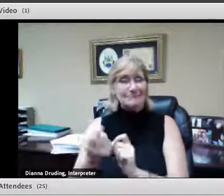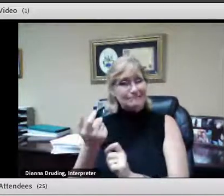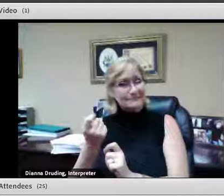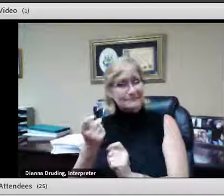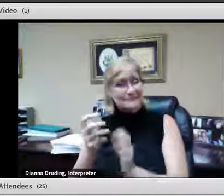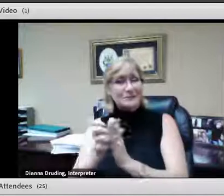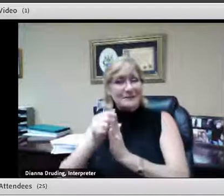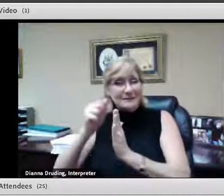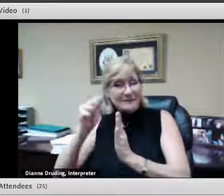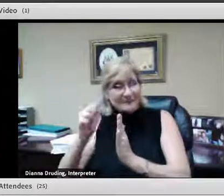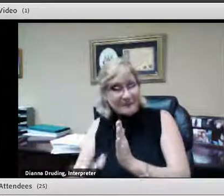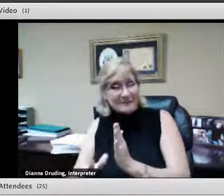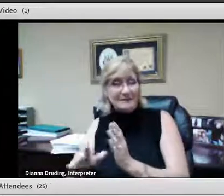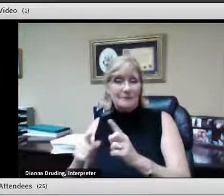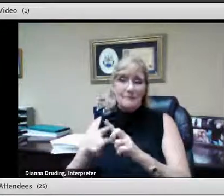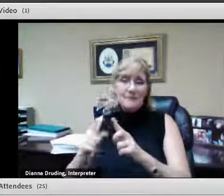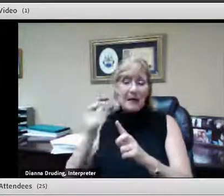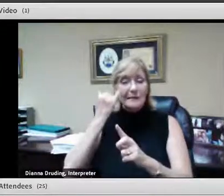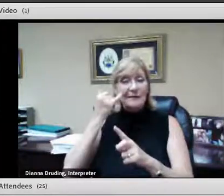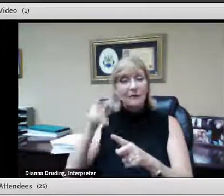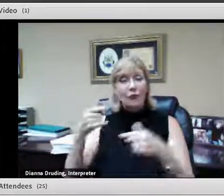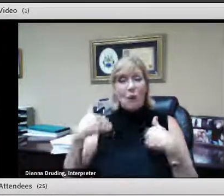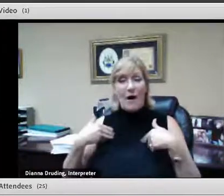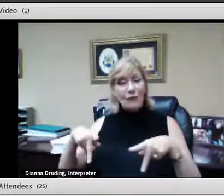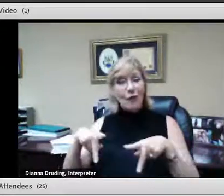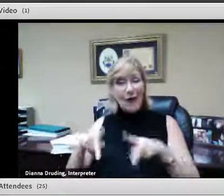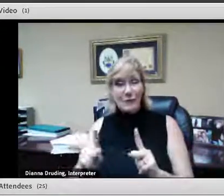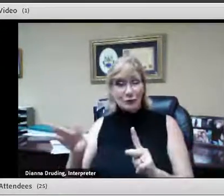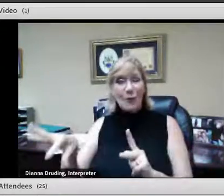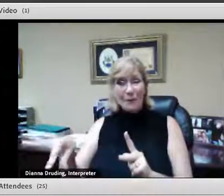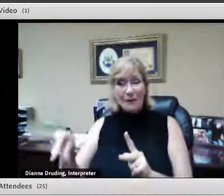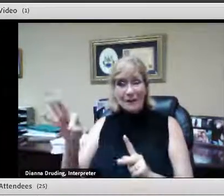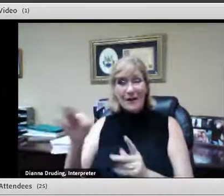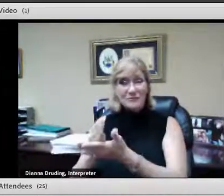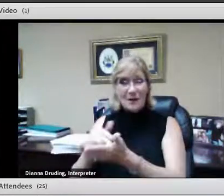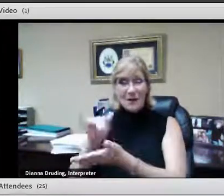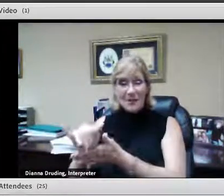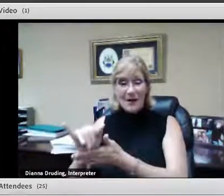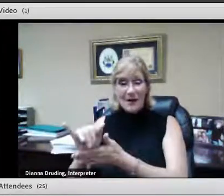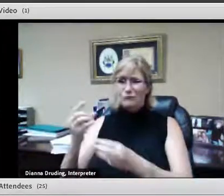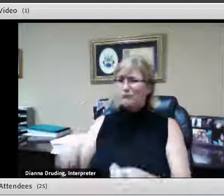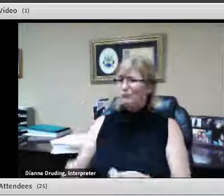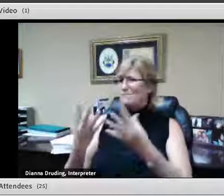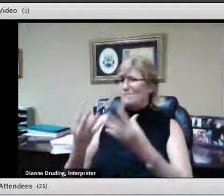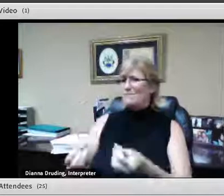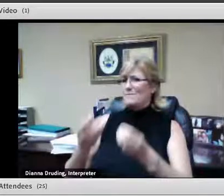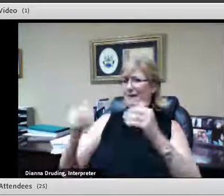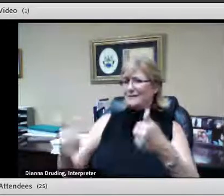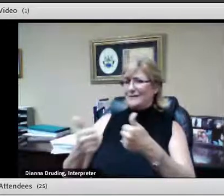but if you have the opportunity to pick up some Lego Mindstorms, there are endless games that you can plan and prepare for these,